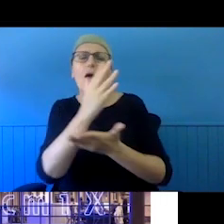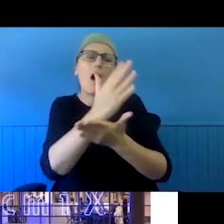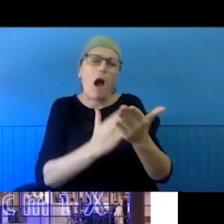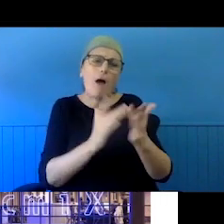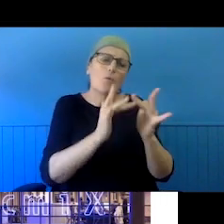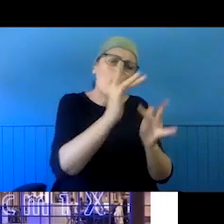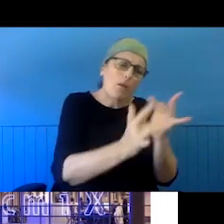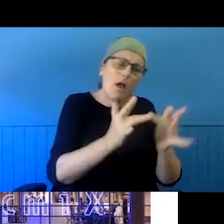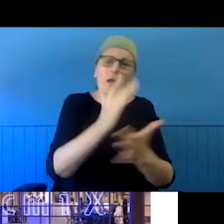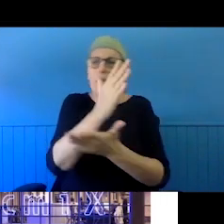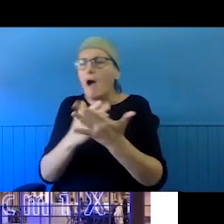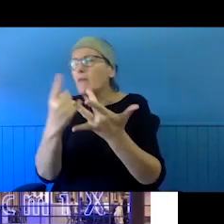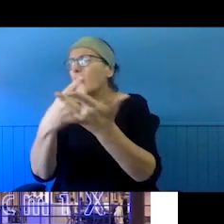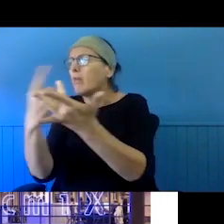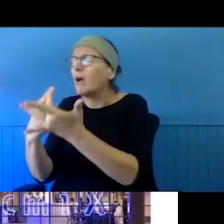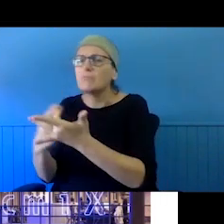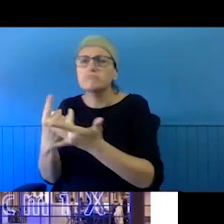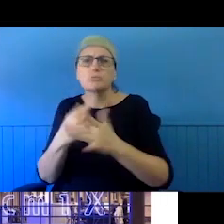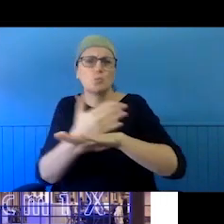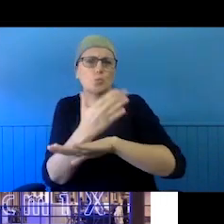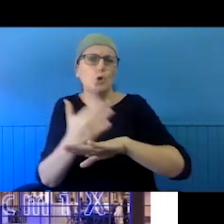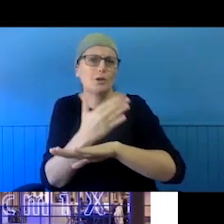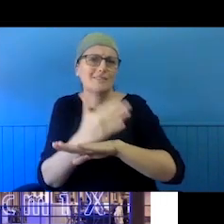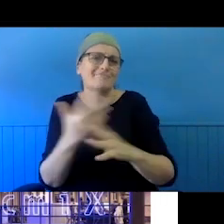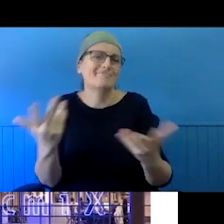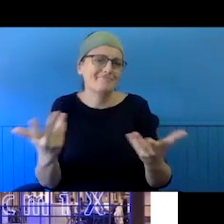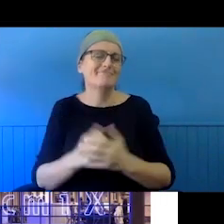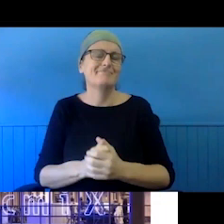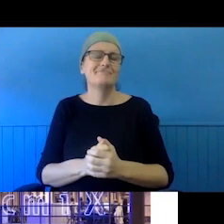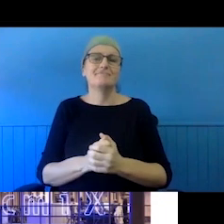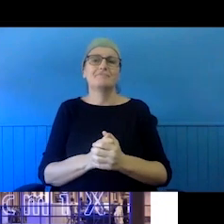like public funding, for example. But you should be thinking about